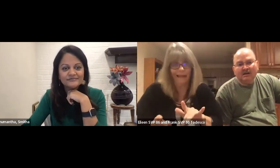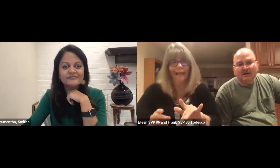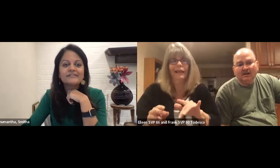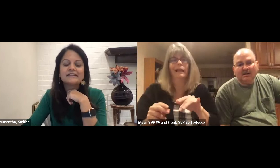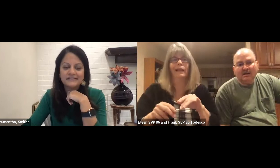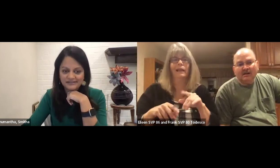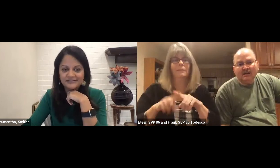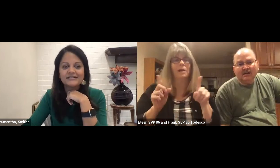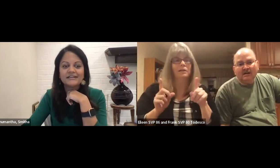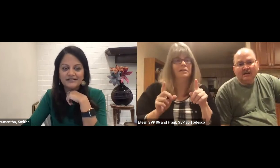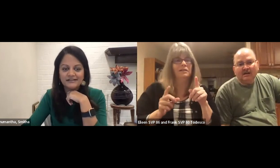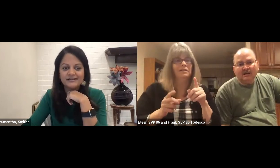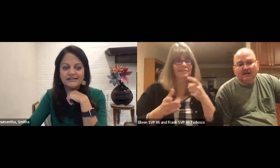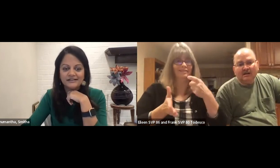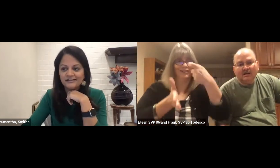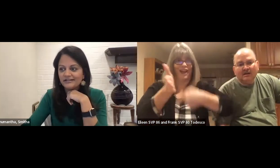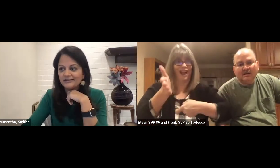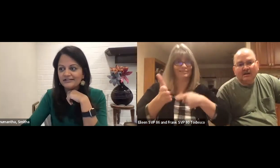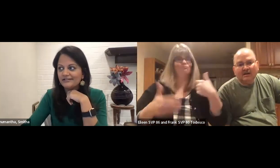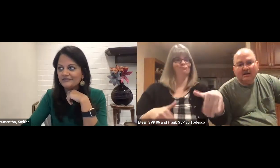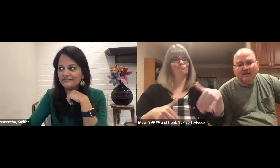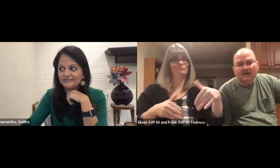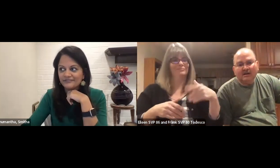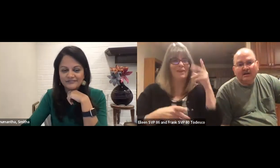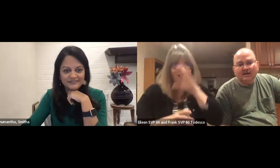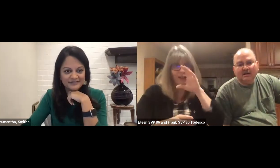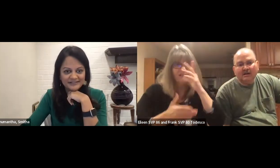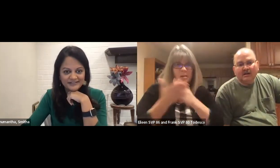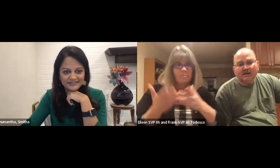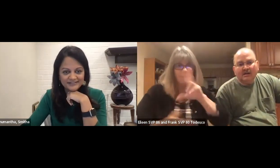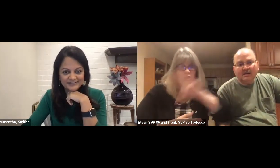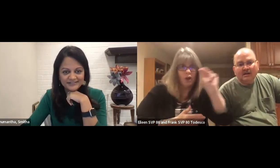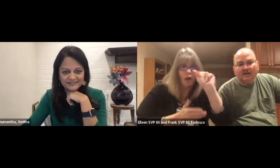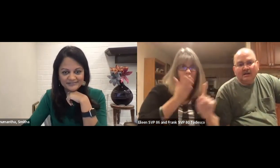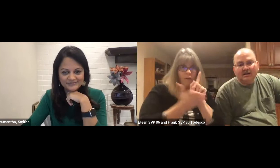so we are very lucky that she had that, but at the same time, it is a significant cost,